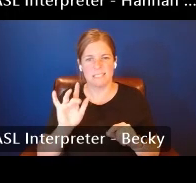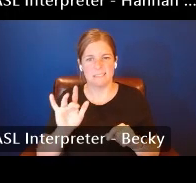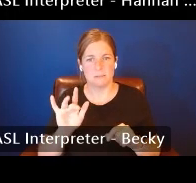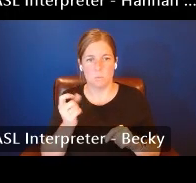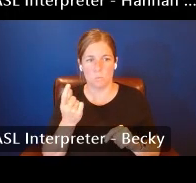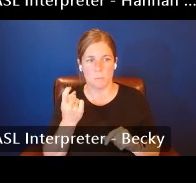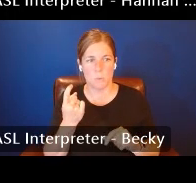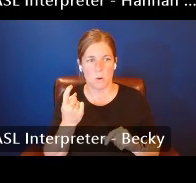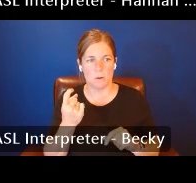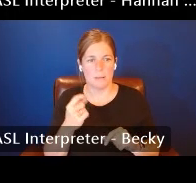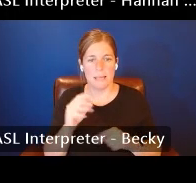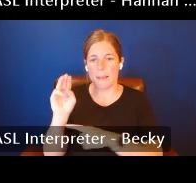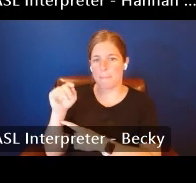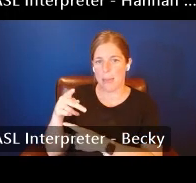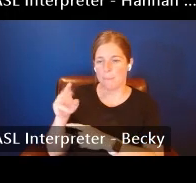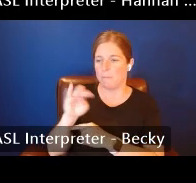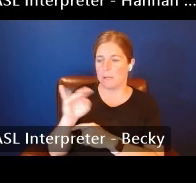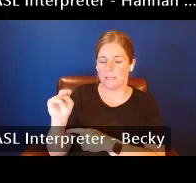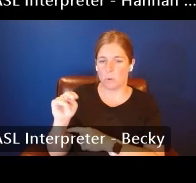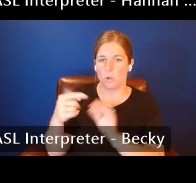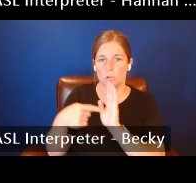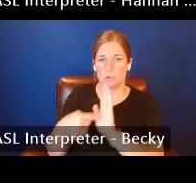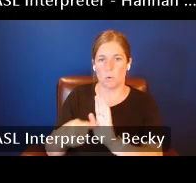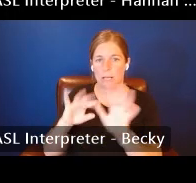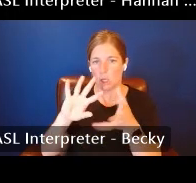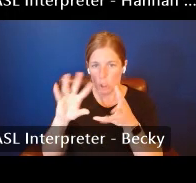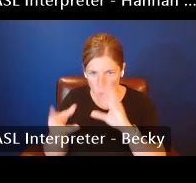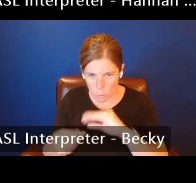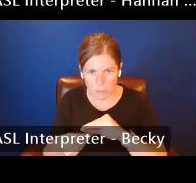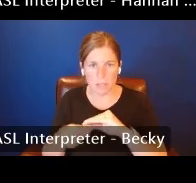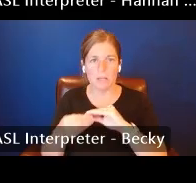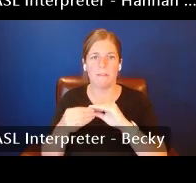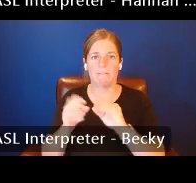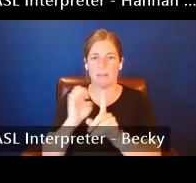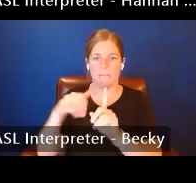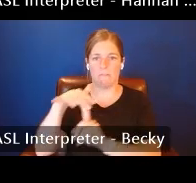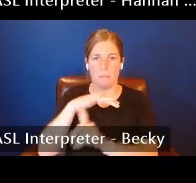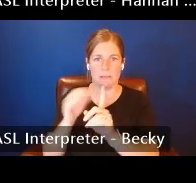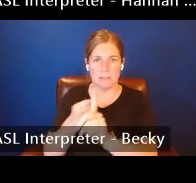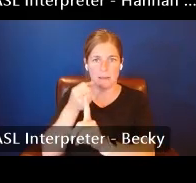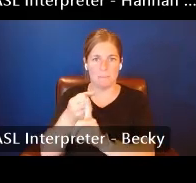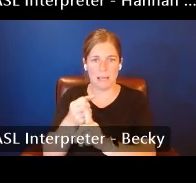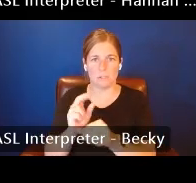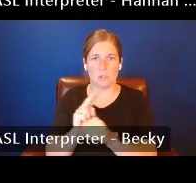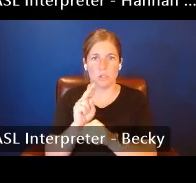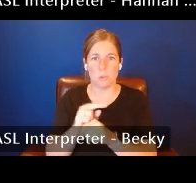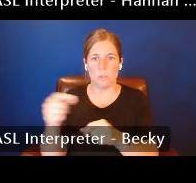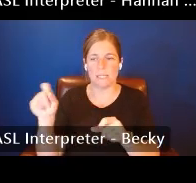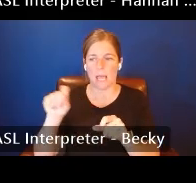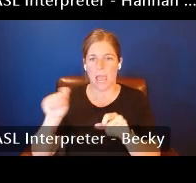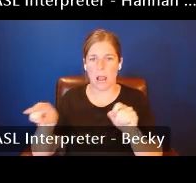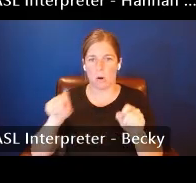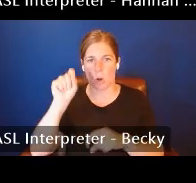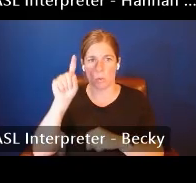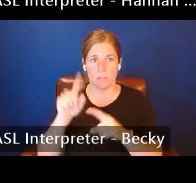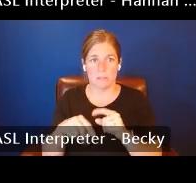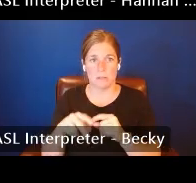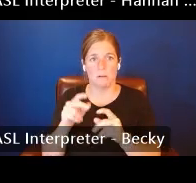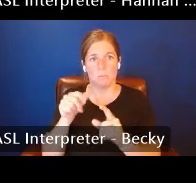A map of Minnesota displaying the distribution of cumulative environmental impact stressors. Use arrows to center the map on a tract. Press the I key to view attract cumulative impacts.